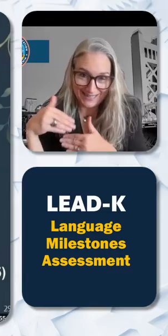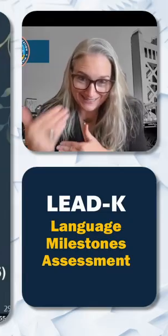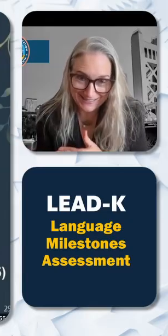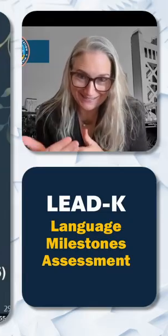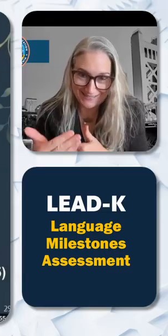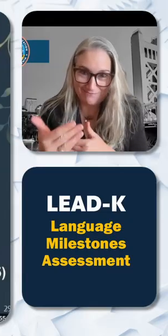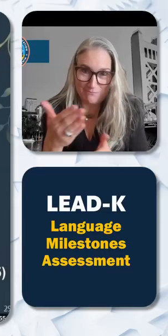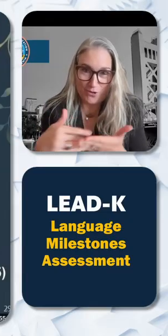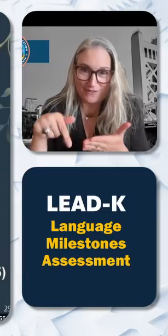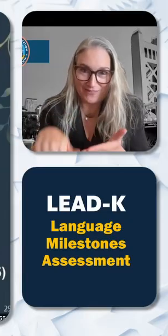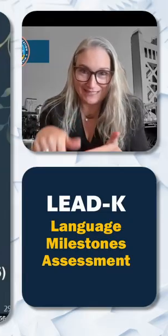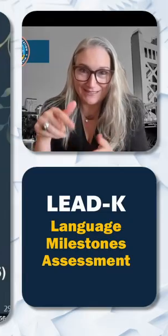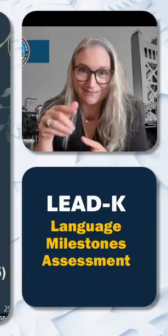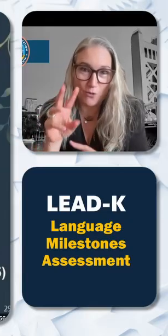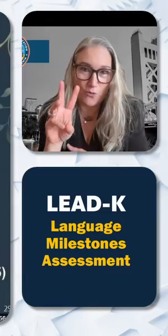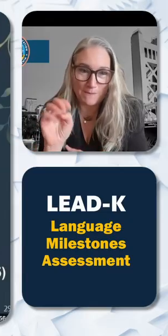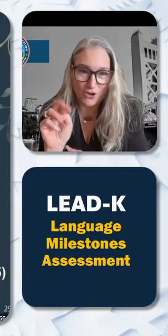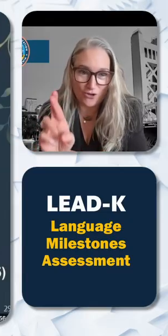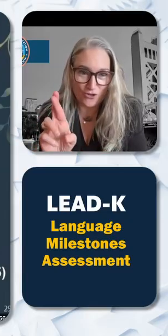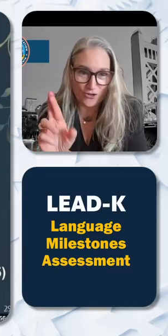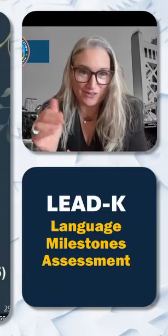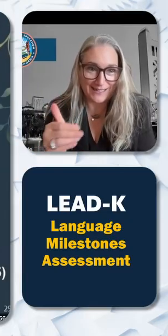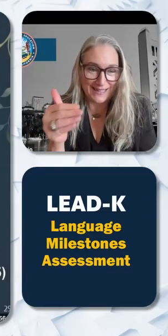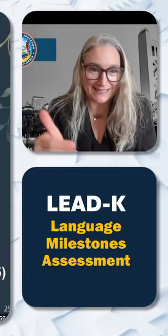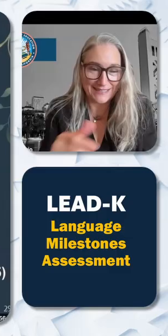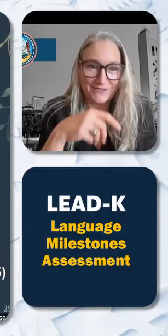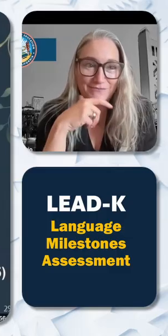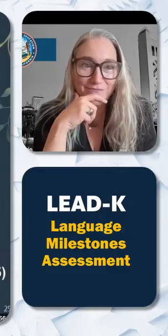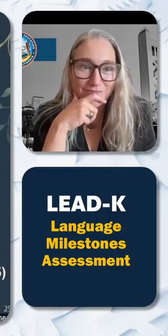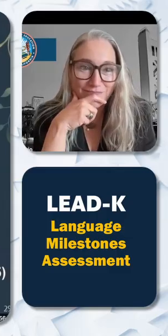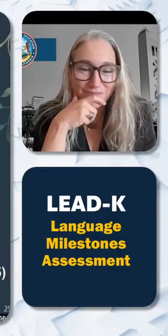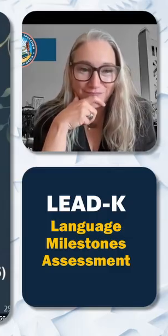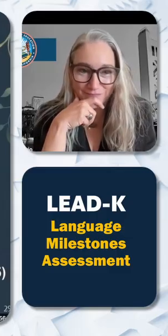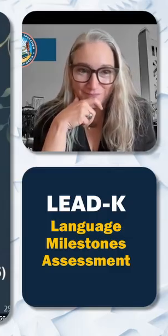And that leads us to the next portion of the webinar.